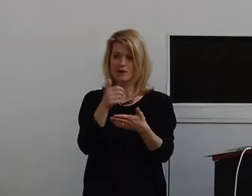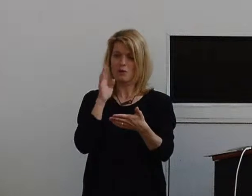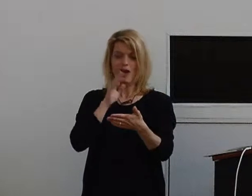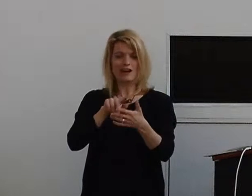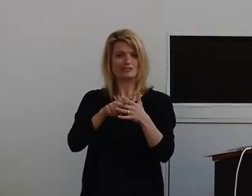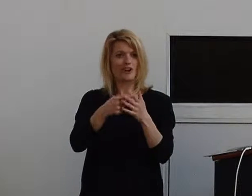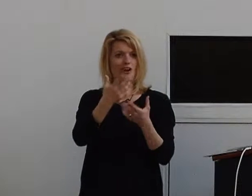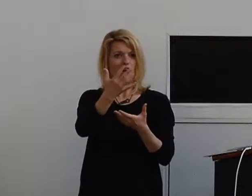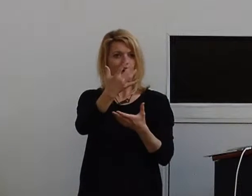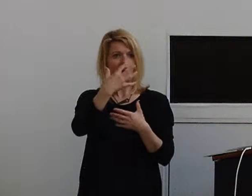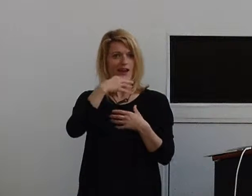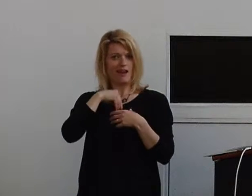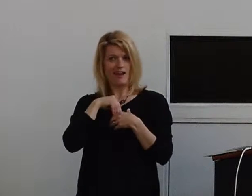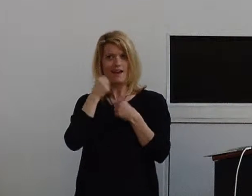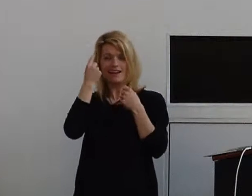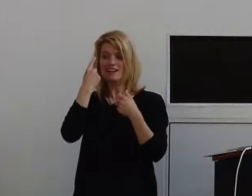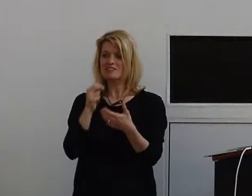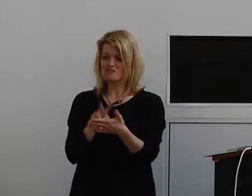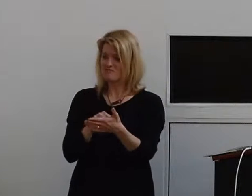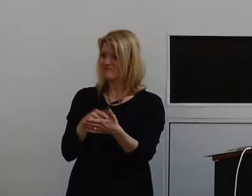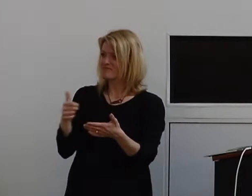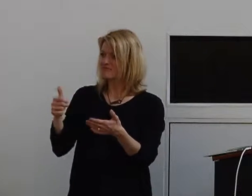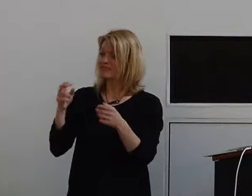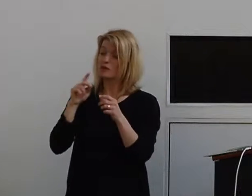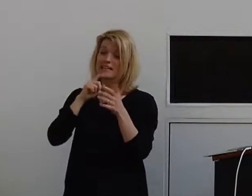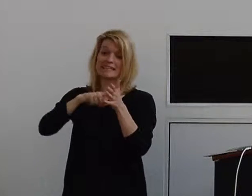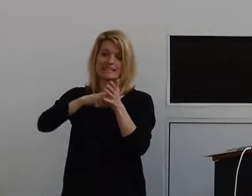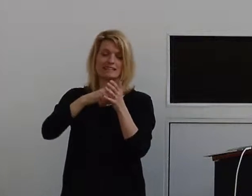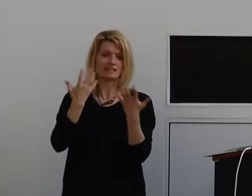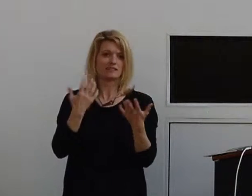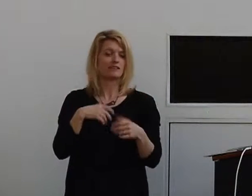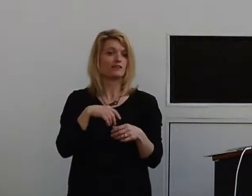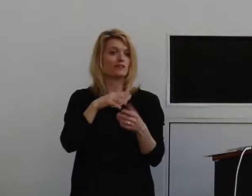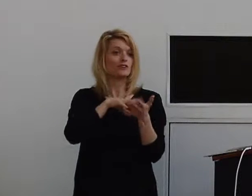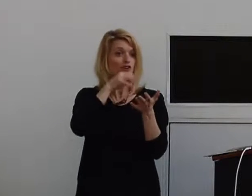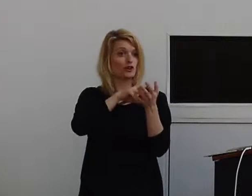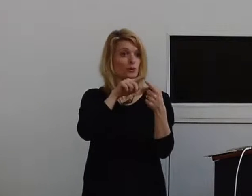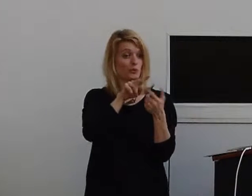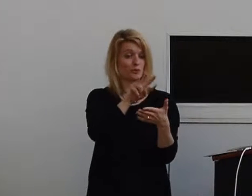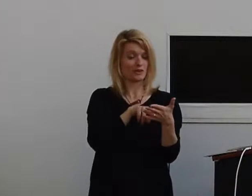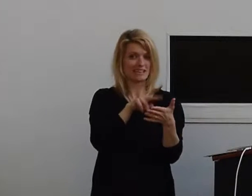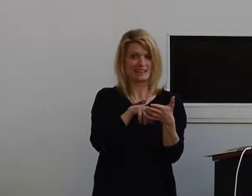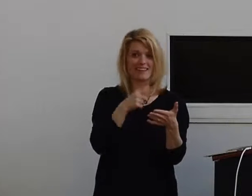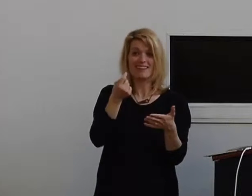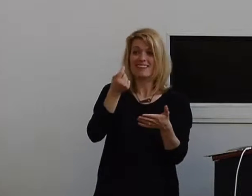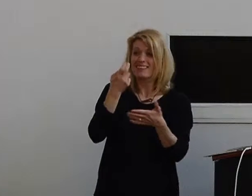In this way, children acquire ASL, and start to make connections for reading. The key here is learning to read,